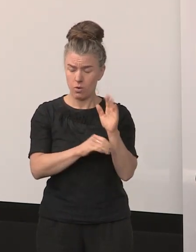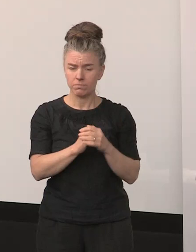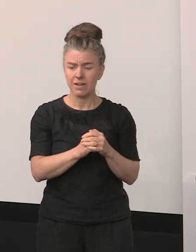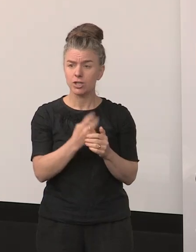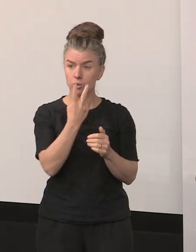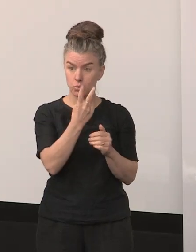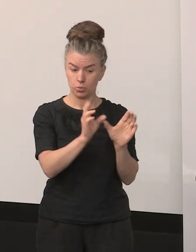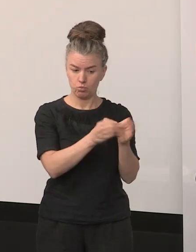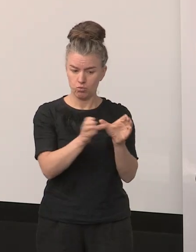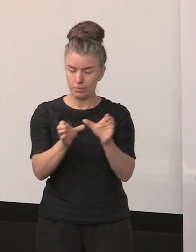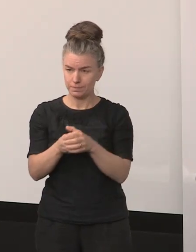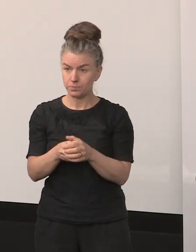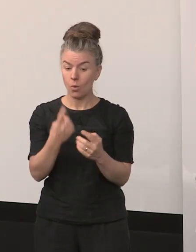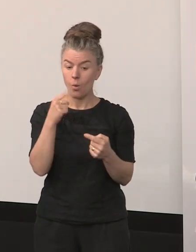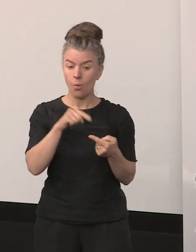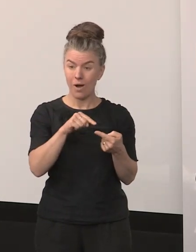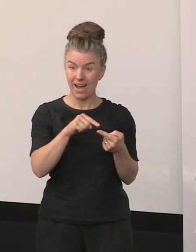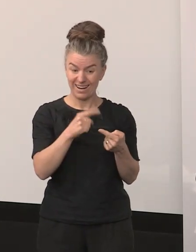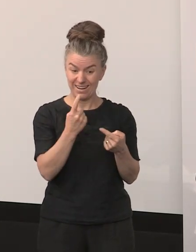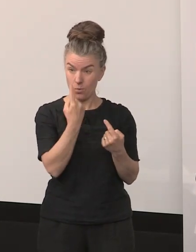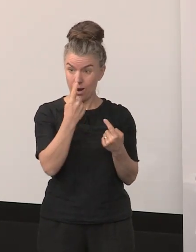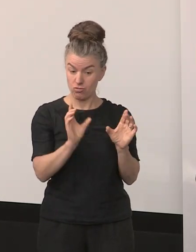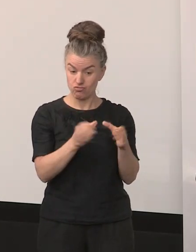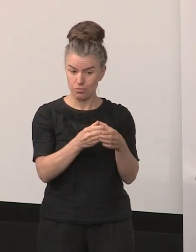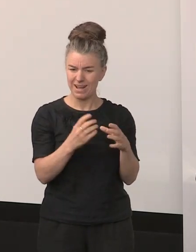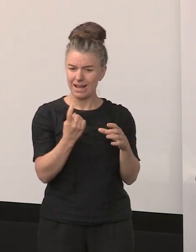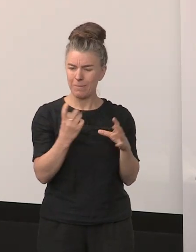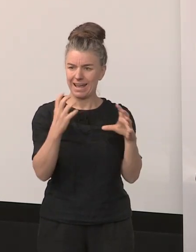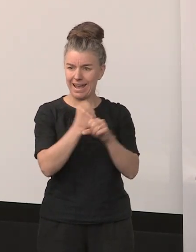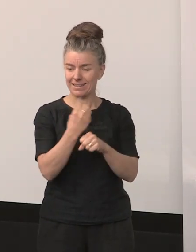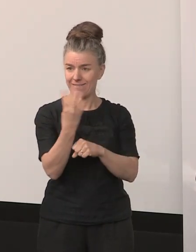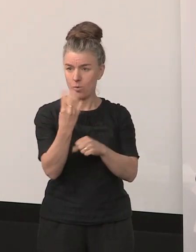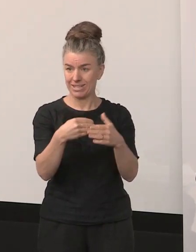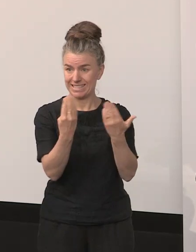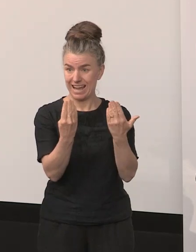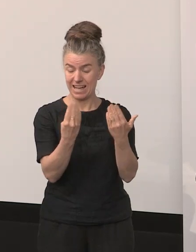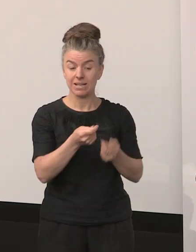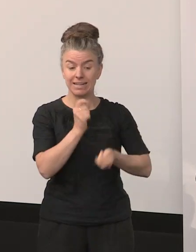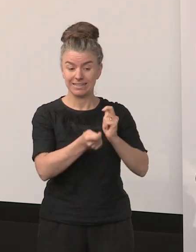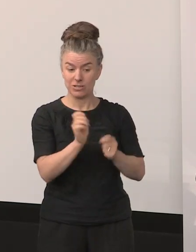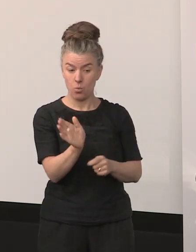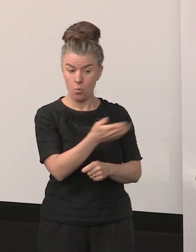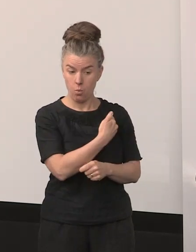processed well before the change to Alert Level 1, and there was very strict protocols. There were two